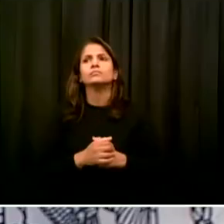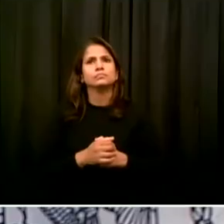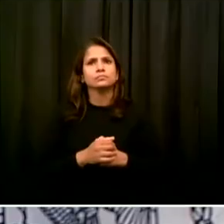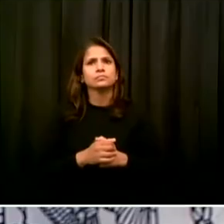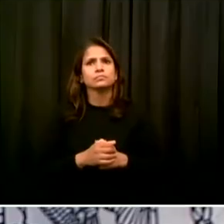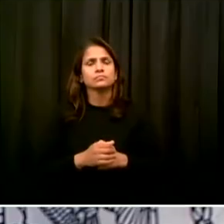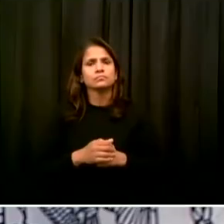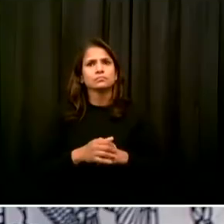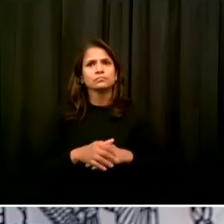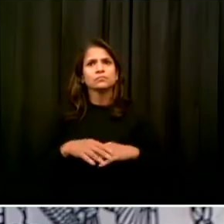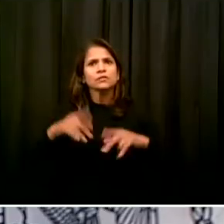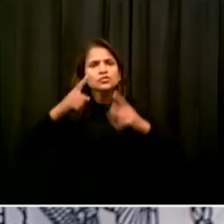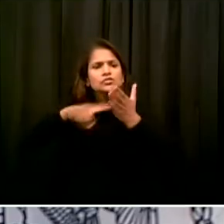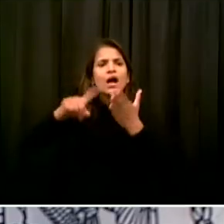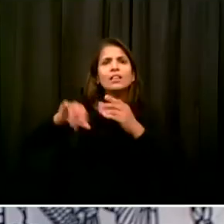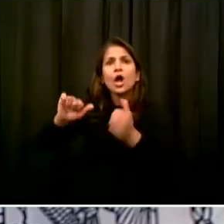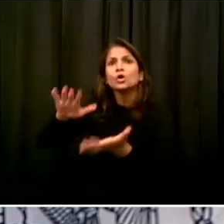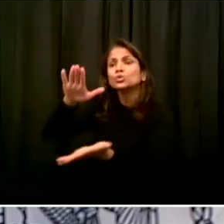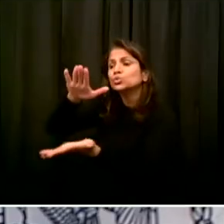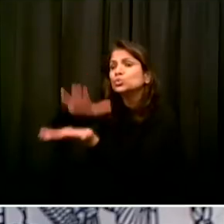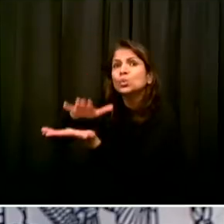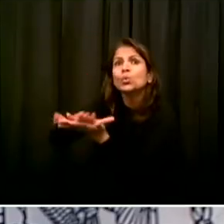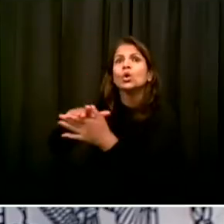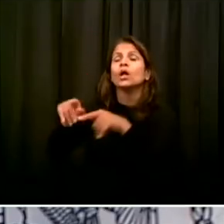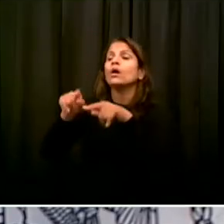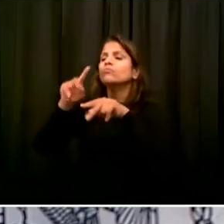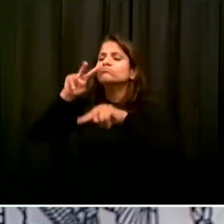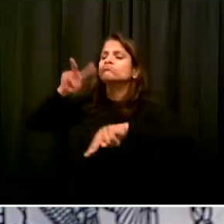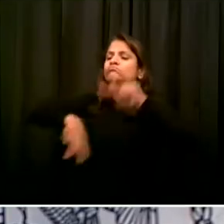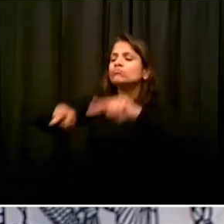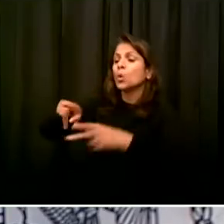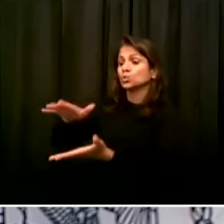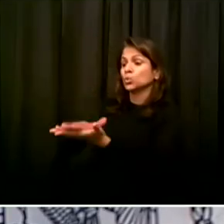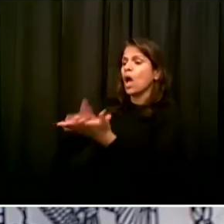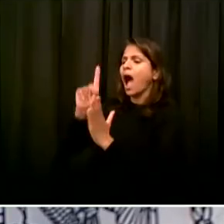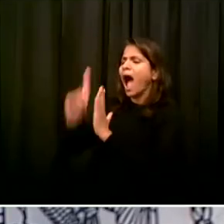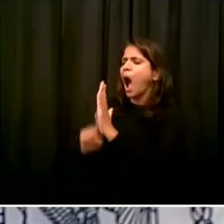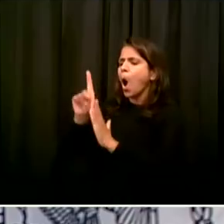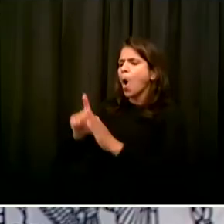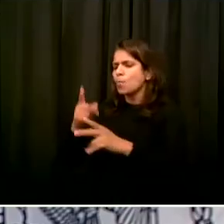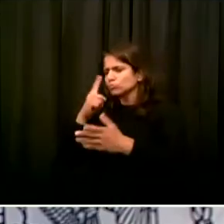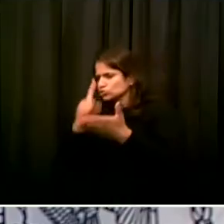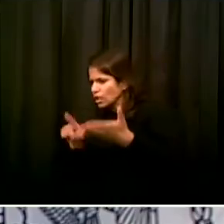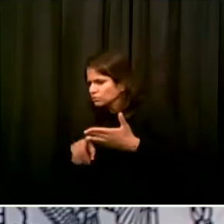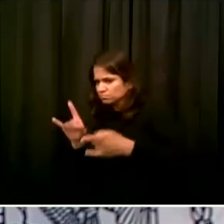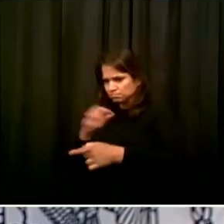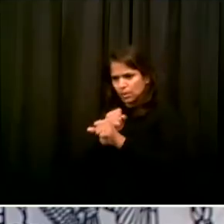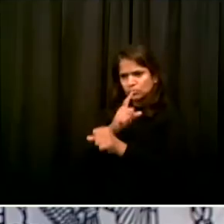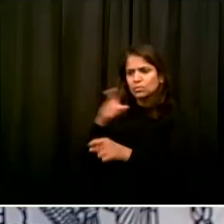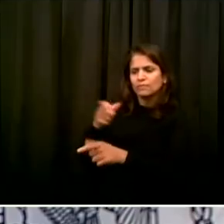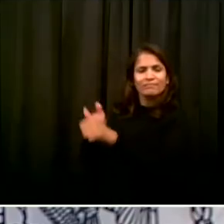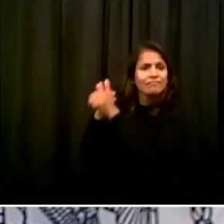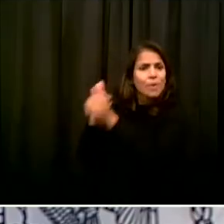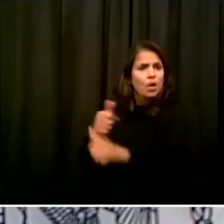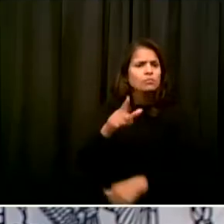PEOP WLEILBEL EDDICEDAT TTHO IES FFROT?